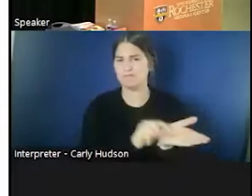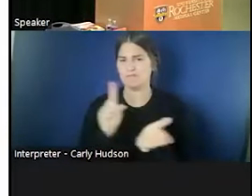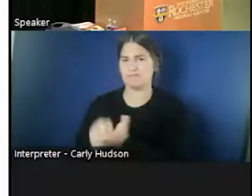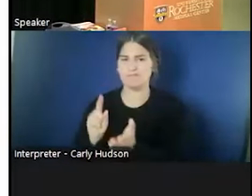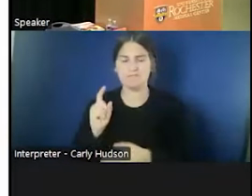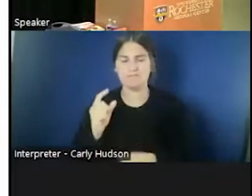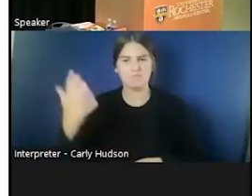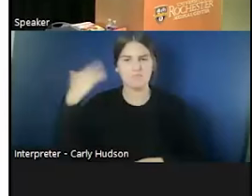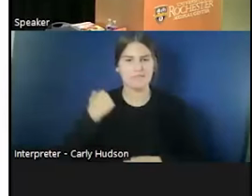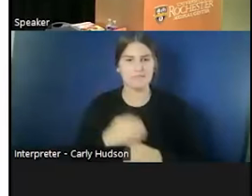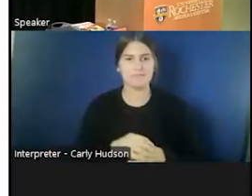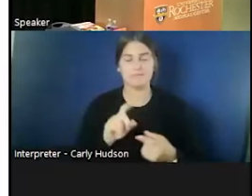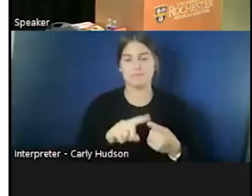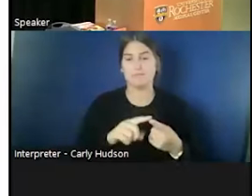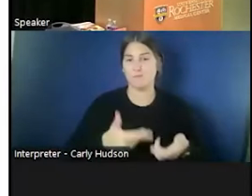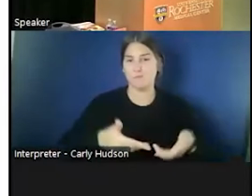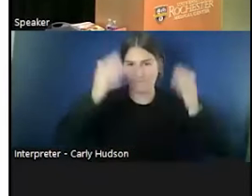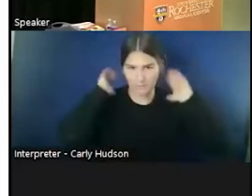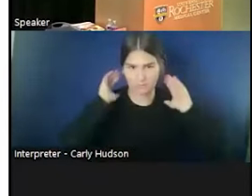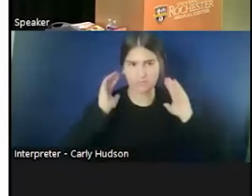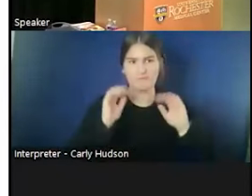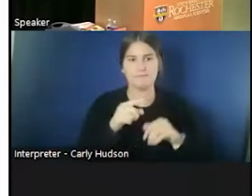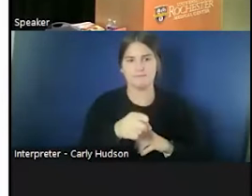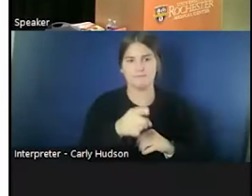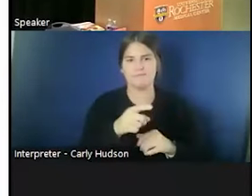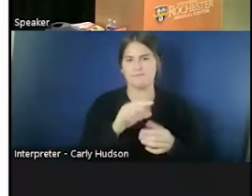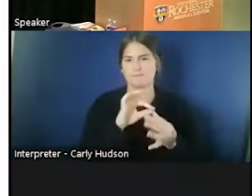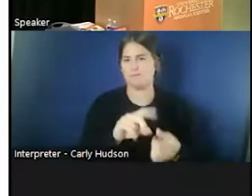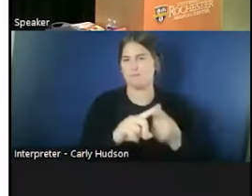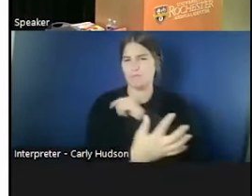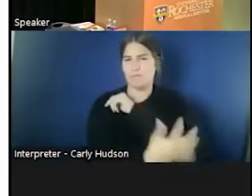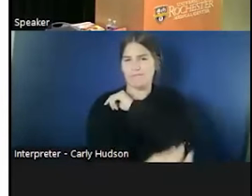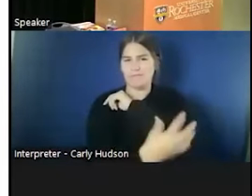overloaded which is the heavy toll of poverty on our Region's health and the color of Health